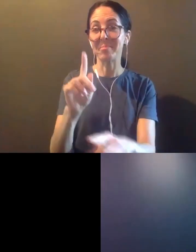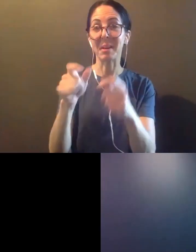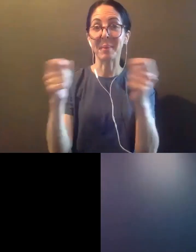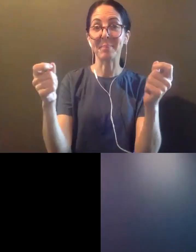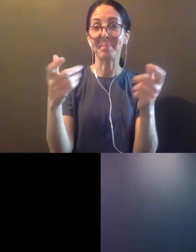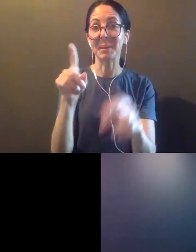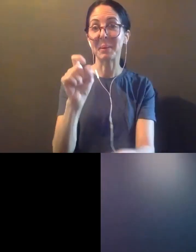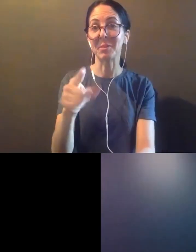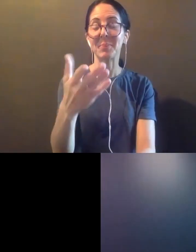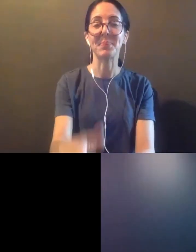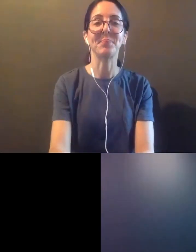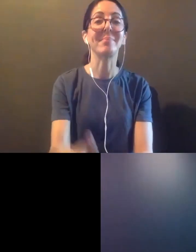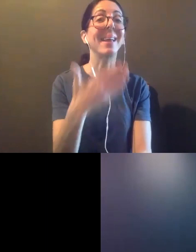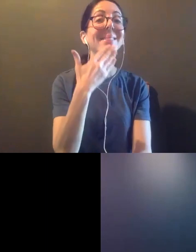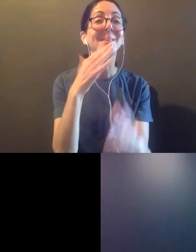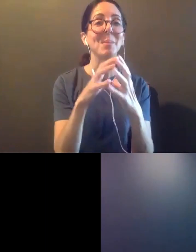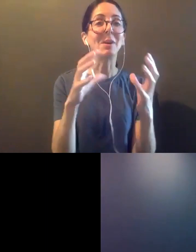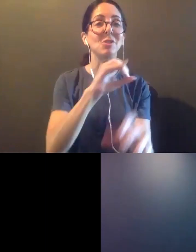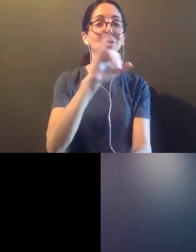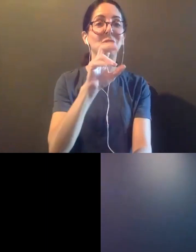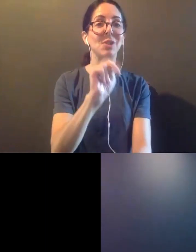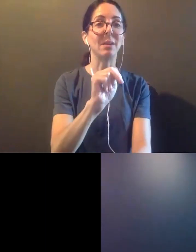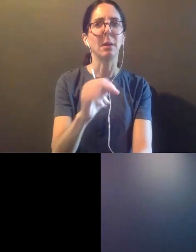Thanks so much, Jen. And yes to the other panelists.